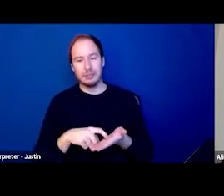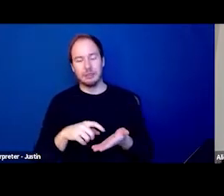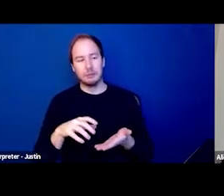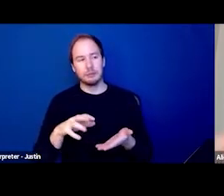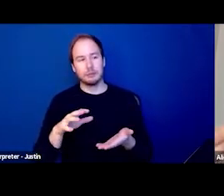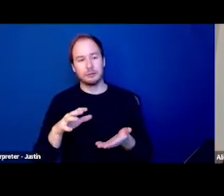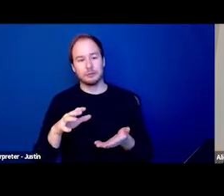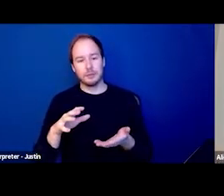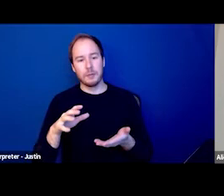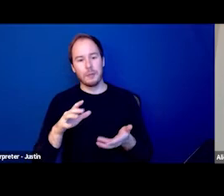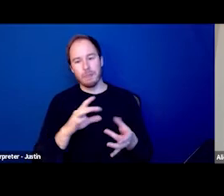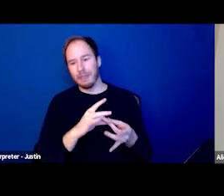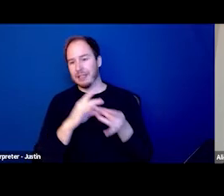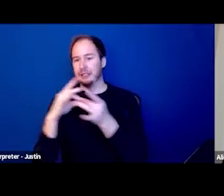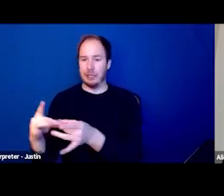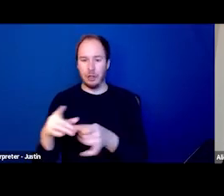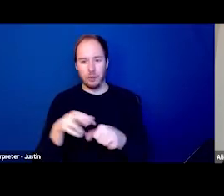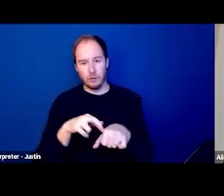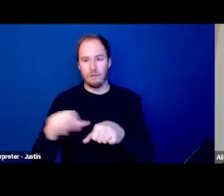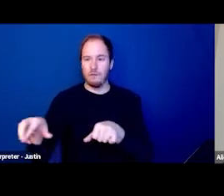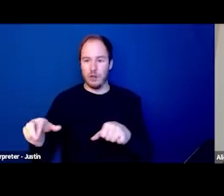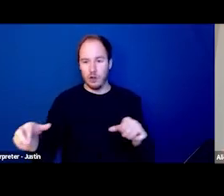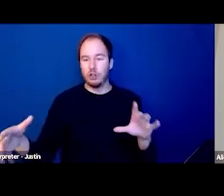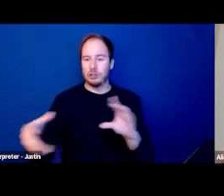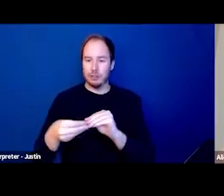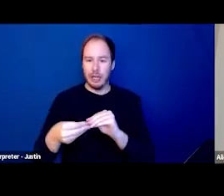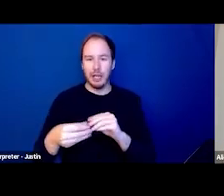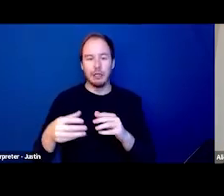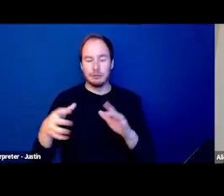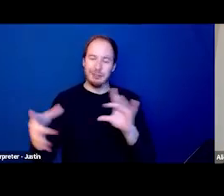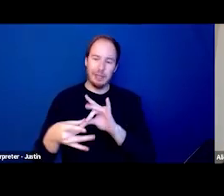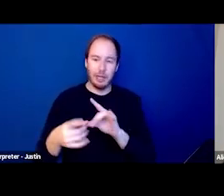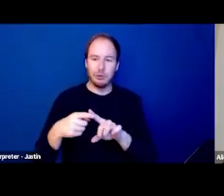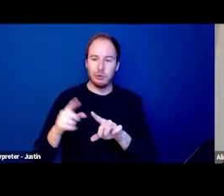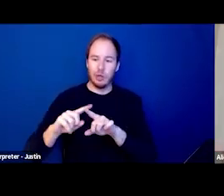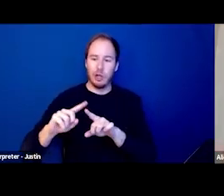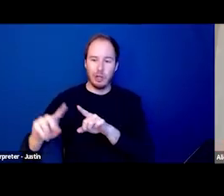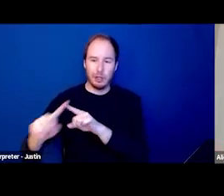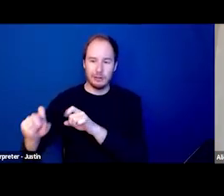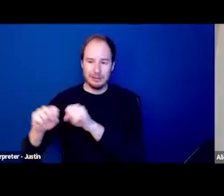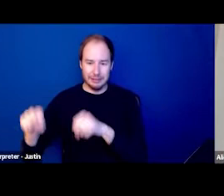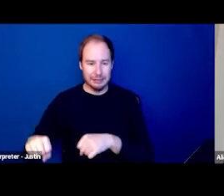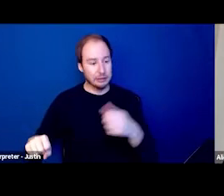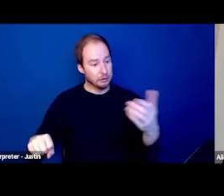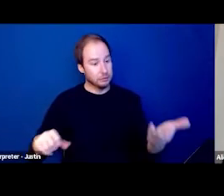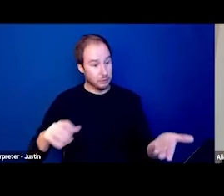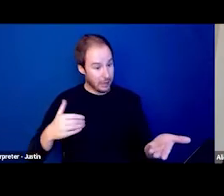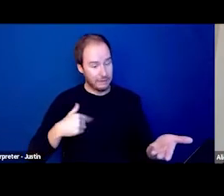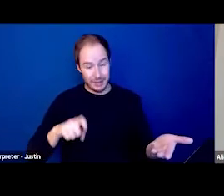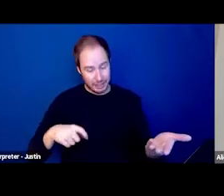really making connections to other systems, to the health and behavioral health systems to provide that level of expertise